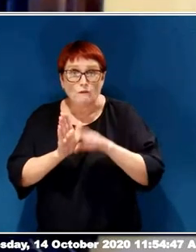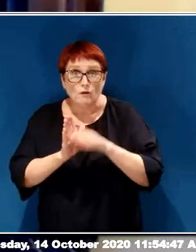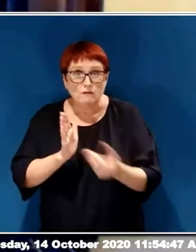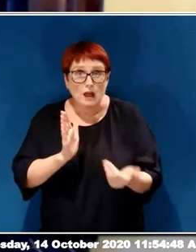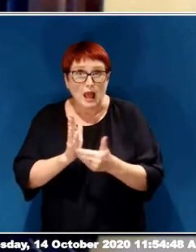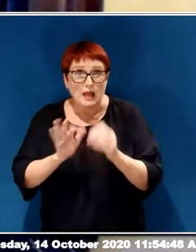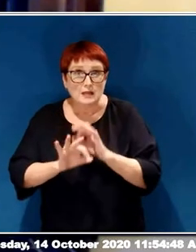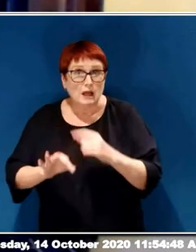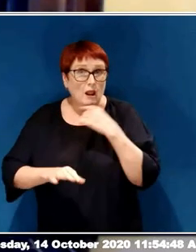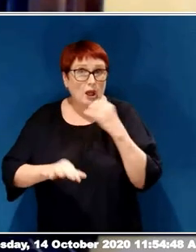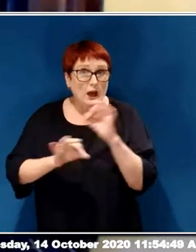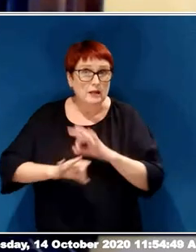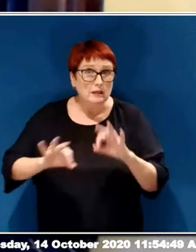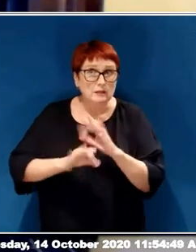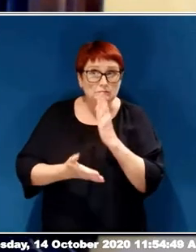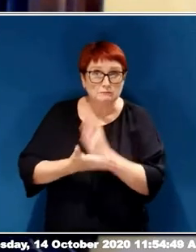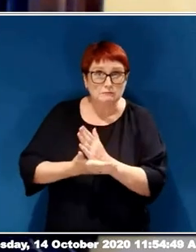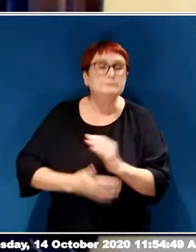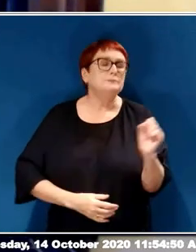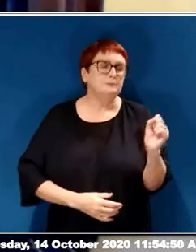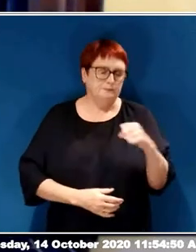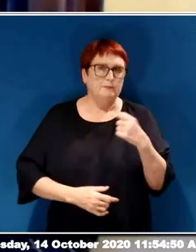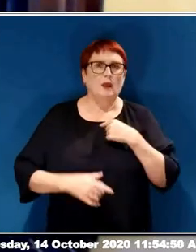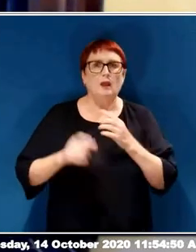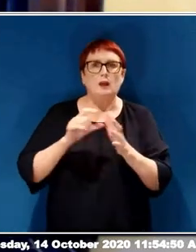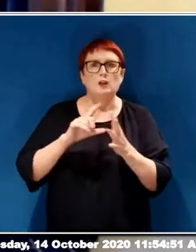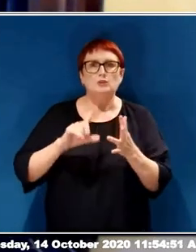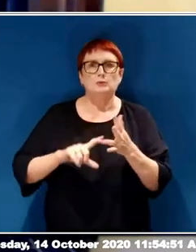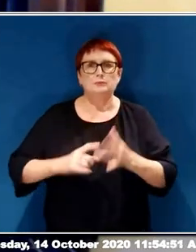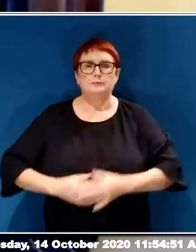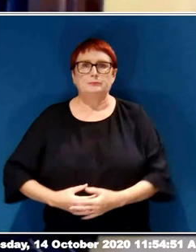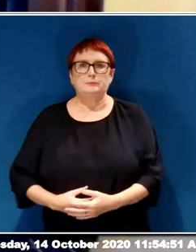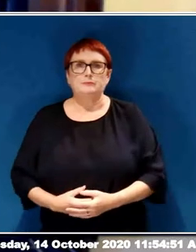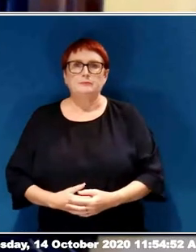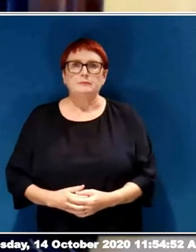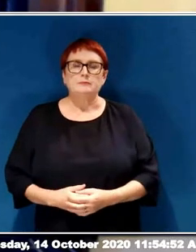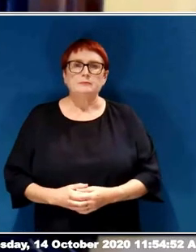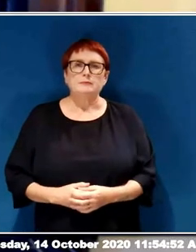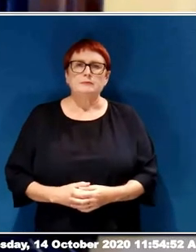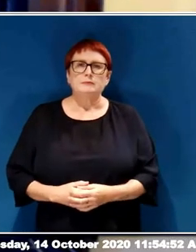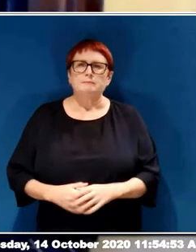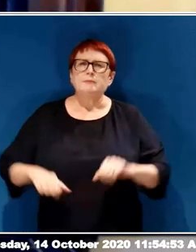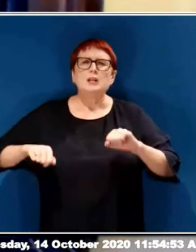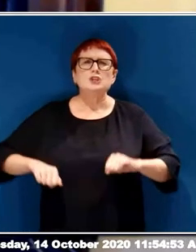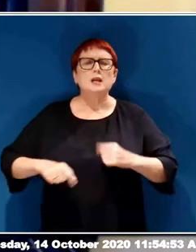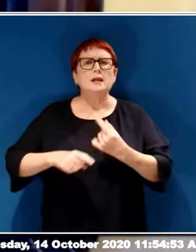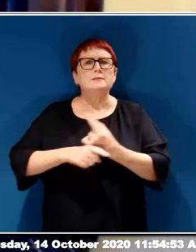Dr de Bruin, just to explain in case you're not aware, Dr Mellifont is